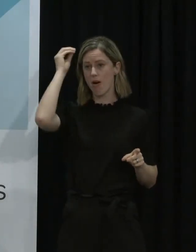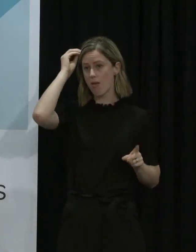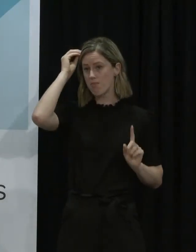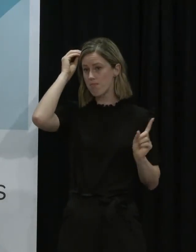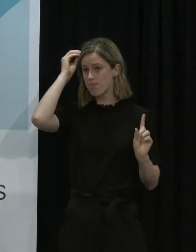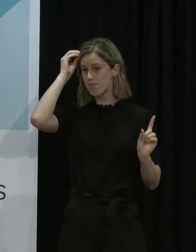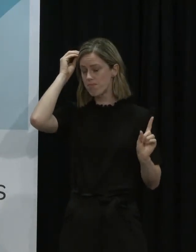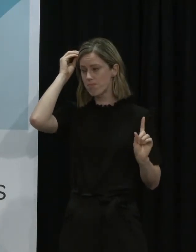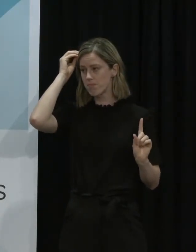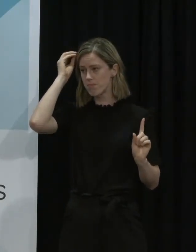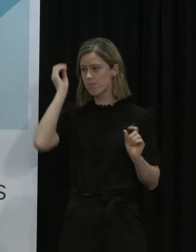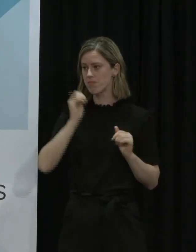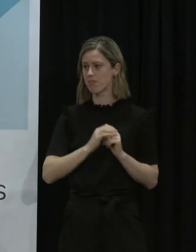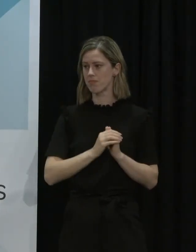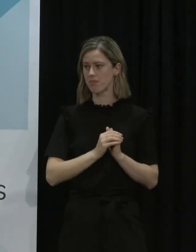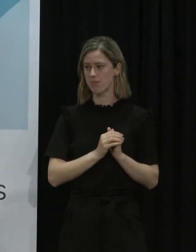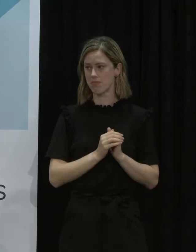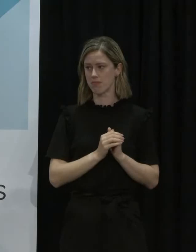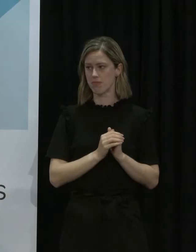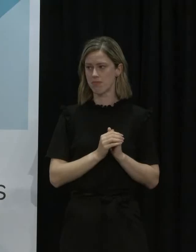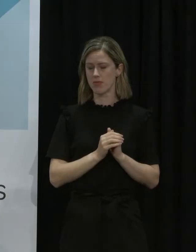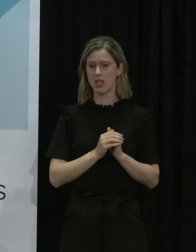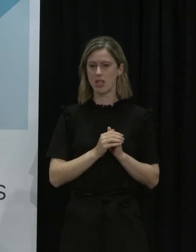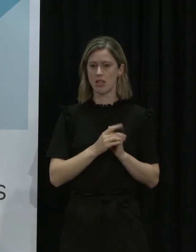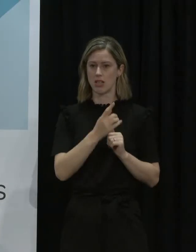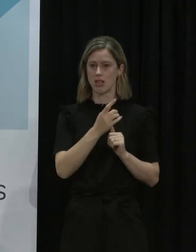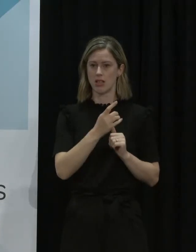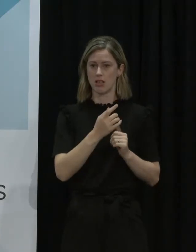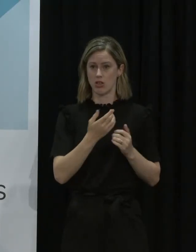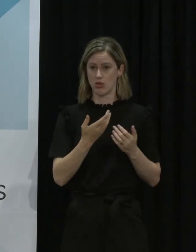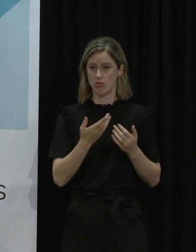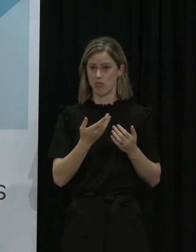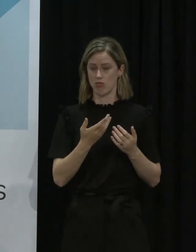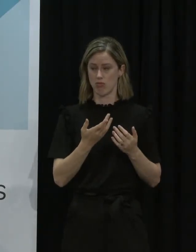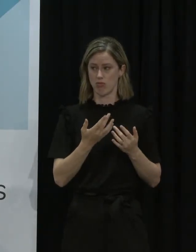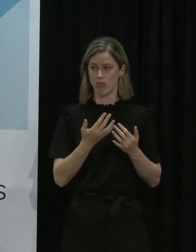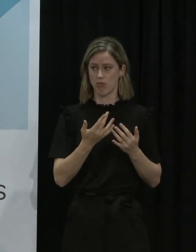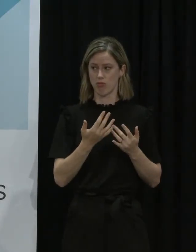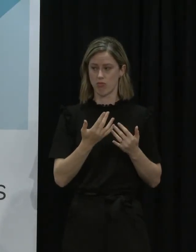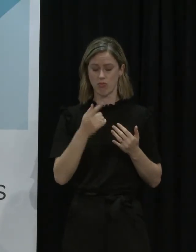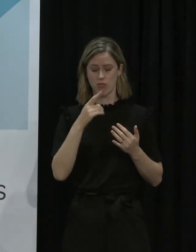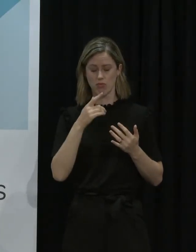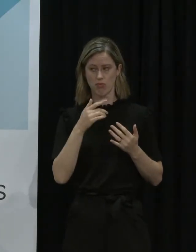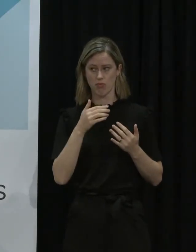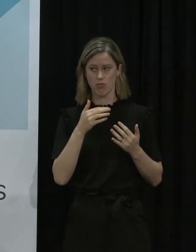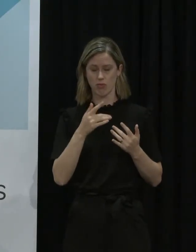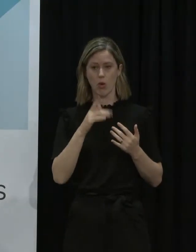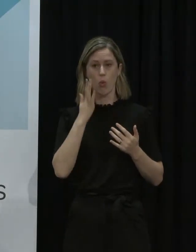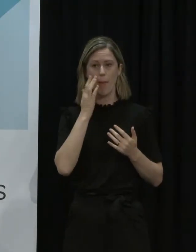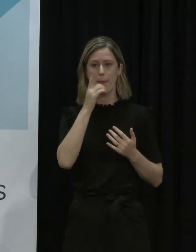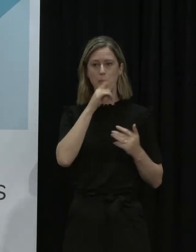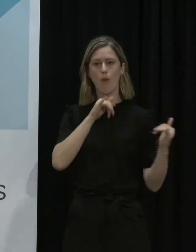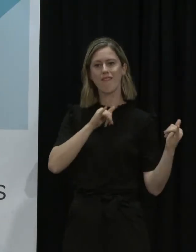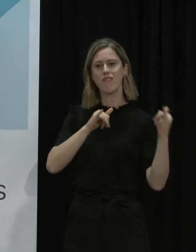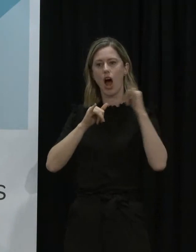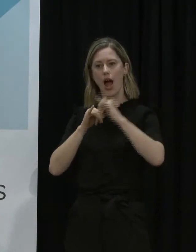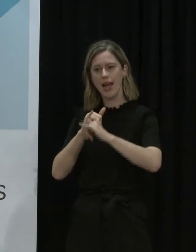being smaller, has an impact there. But the other factor to keep in mind is that for the